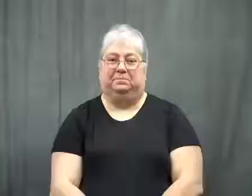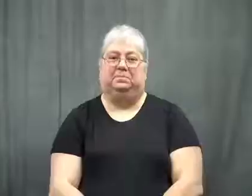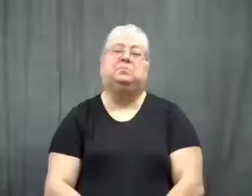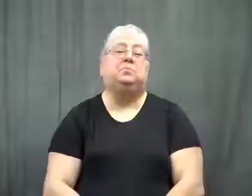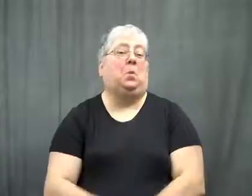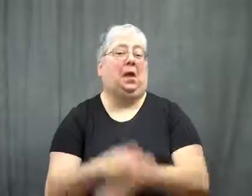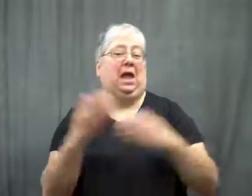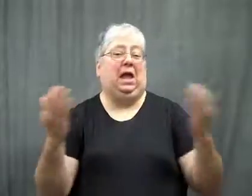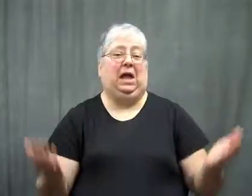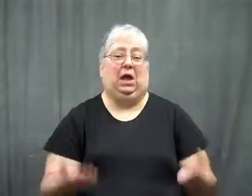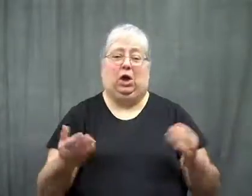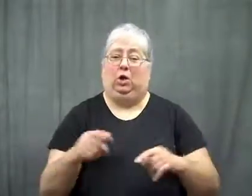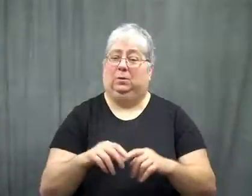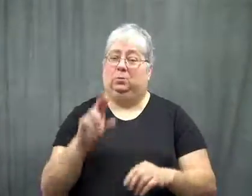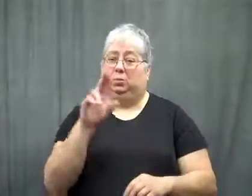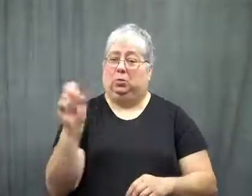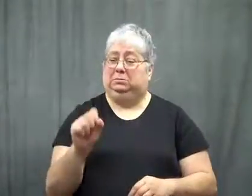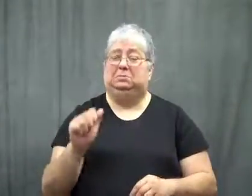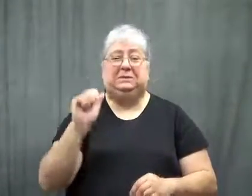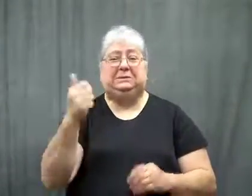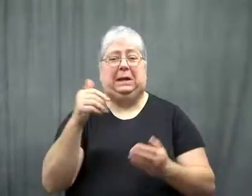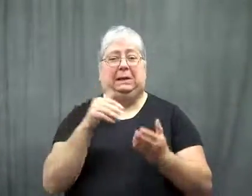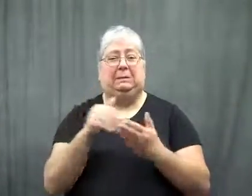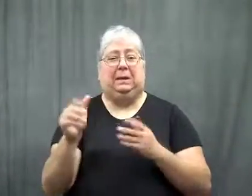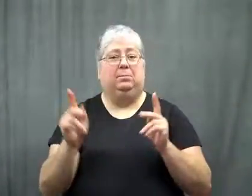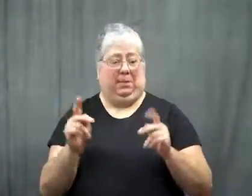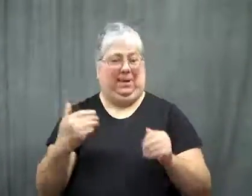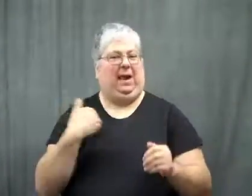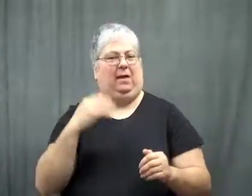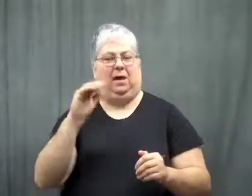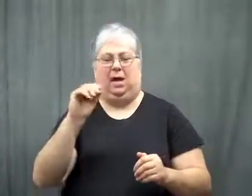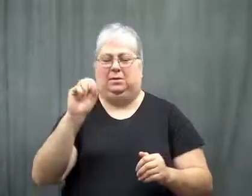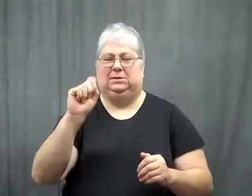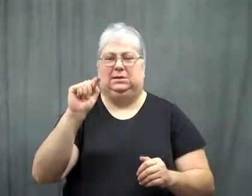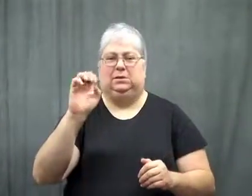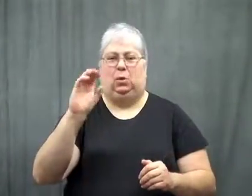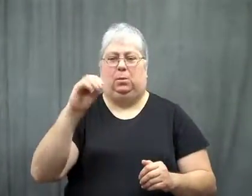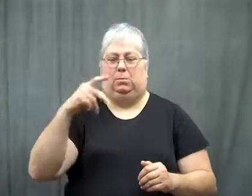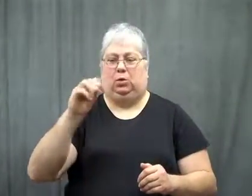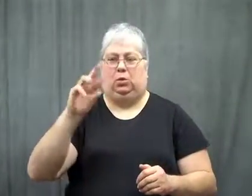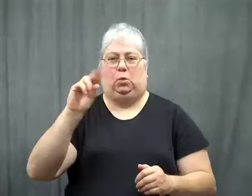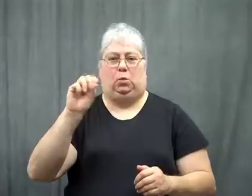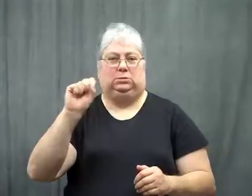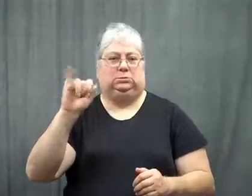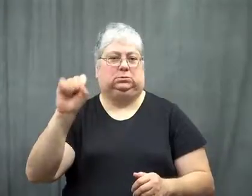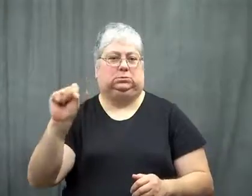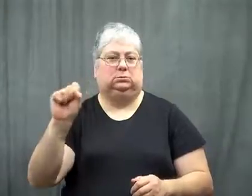10 million people in the USA have osteoporosis.